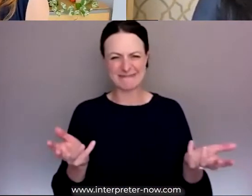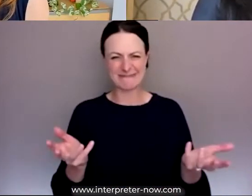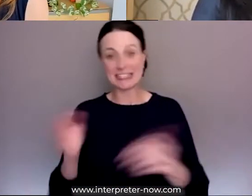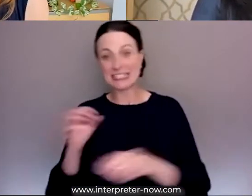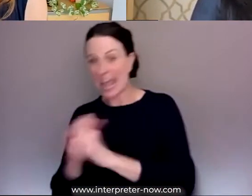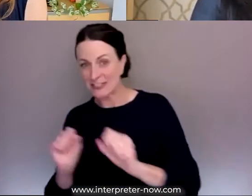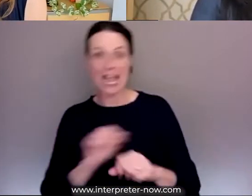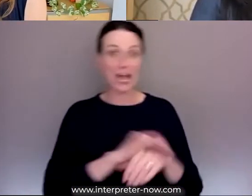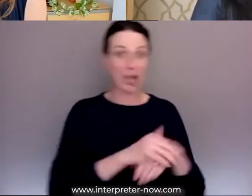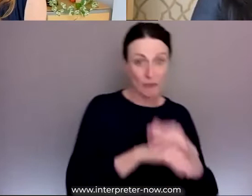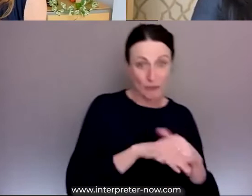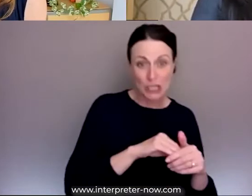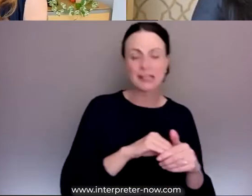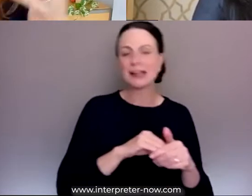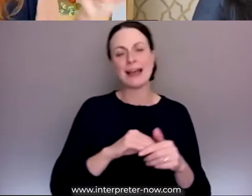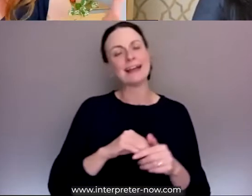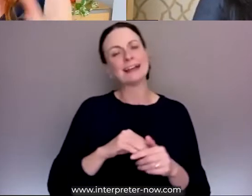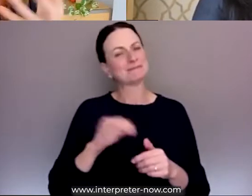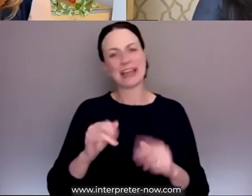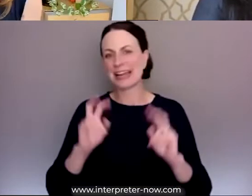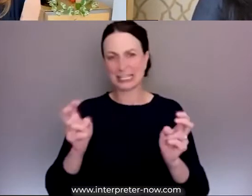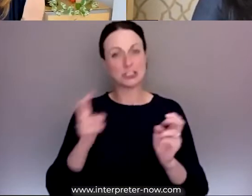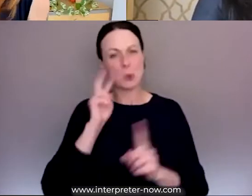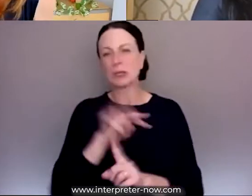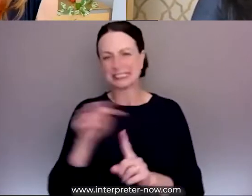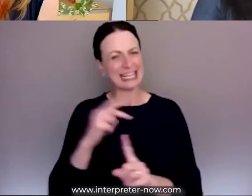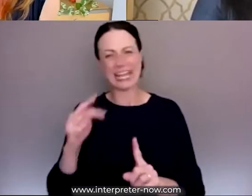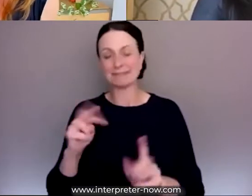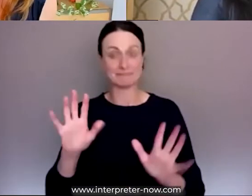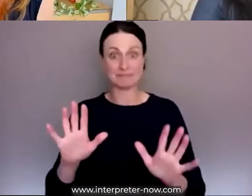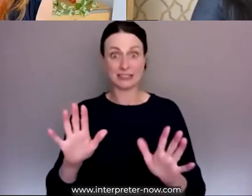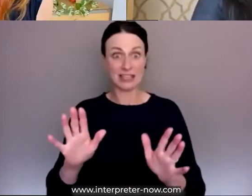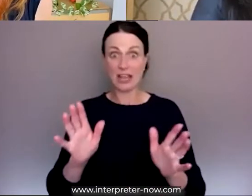I think that that is an issue that we're seeing that turns into legislation actually, right.